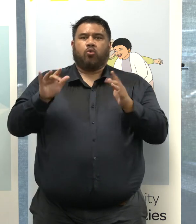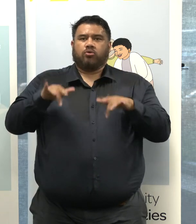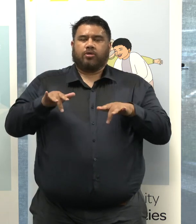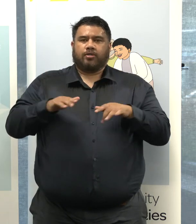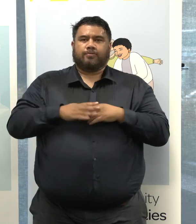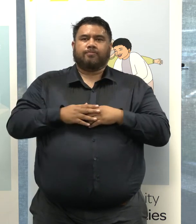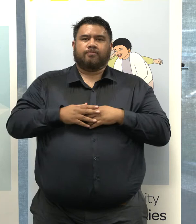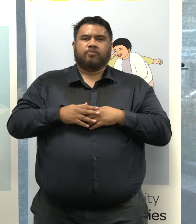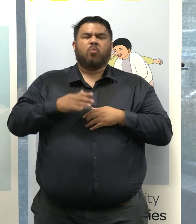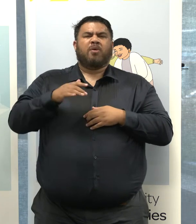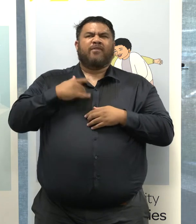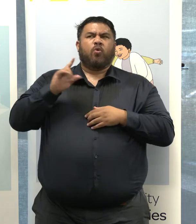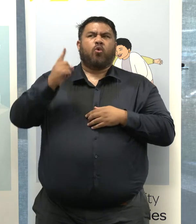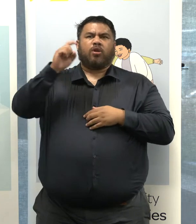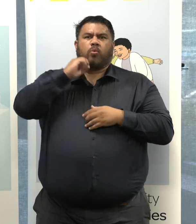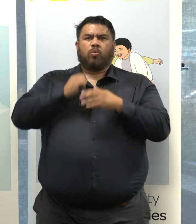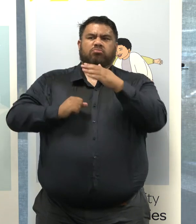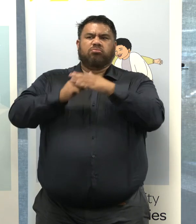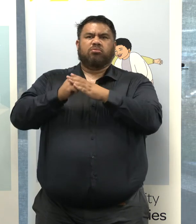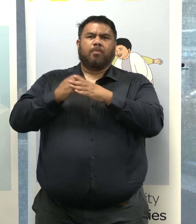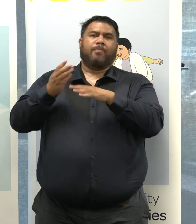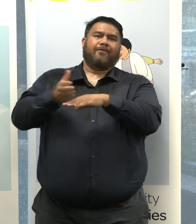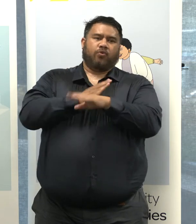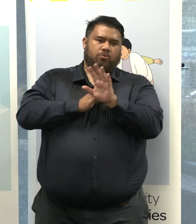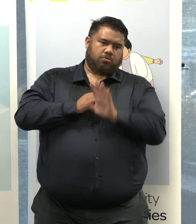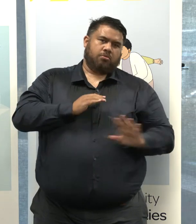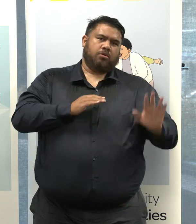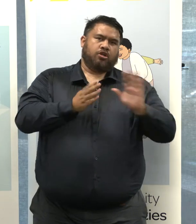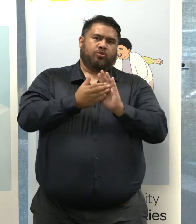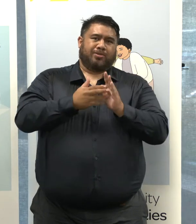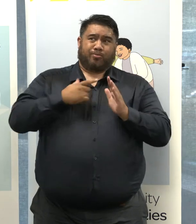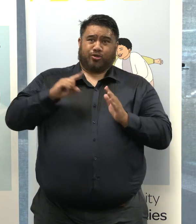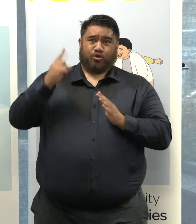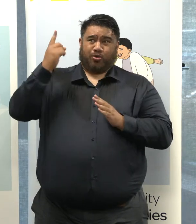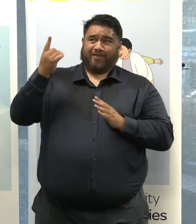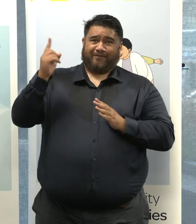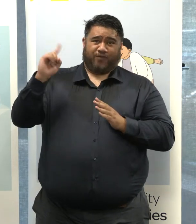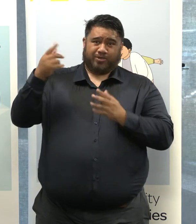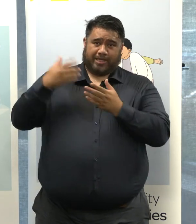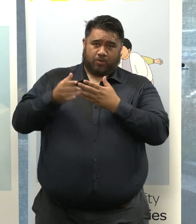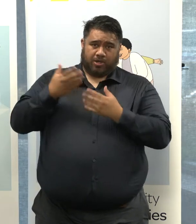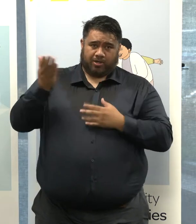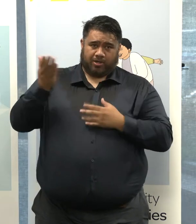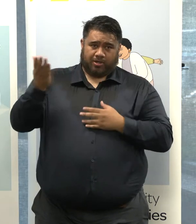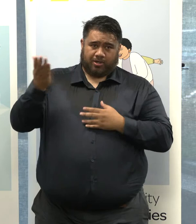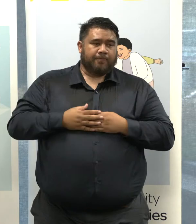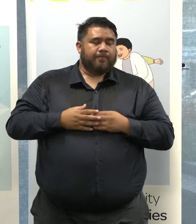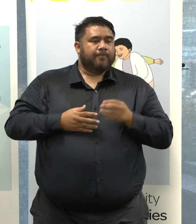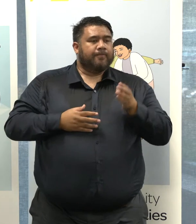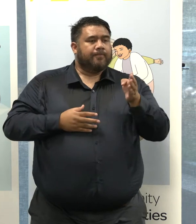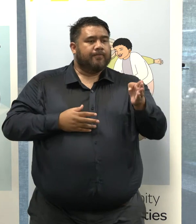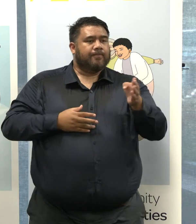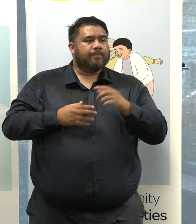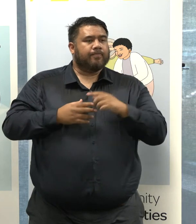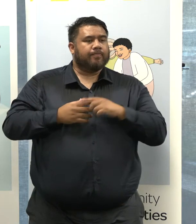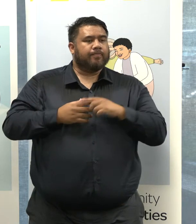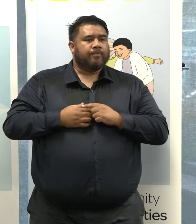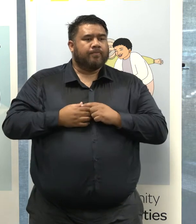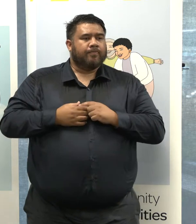days whether that represents that case numbers have peaked in Auckland. We would expect them to peak in Auckland earlier than the rest